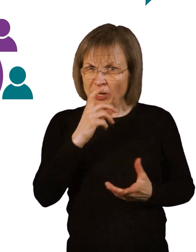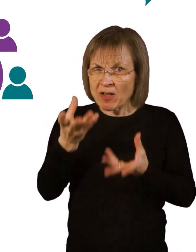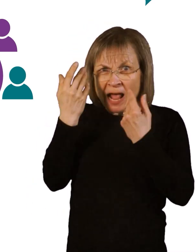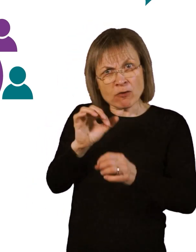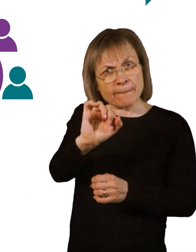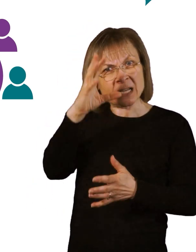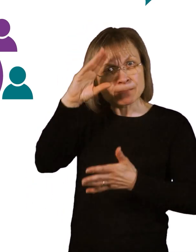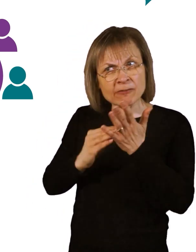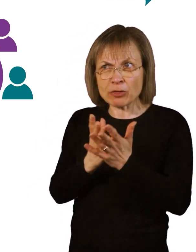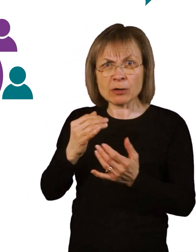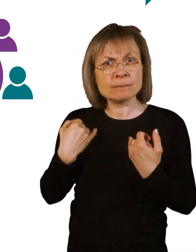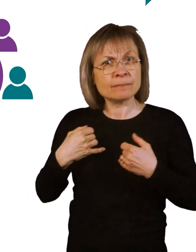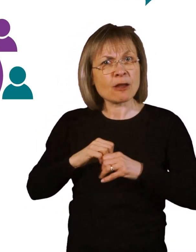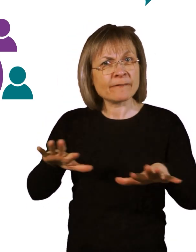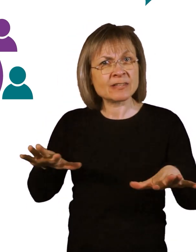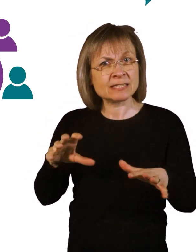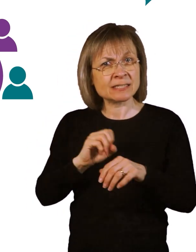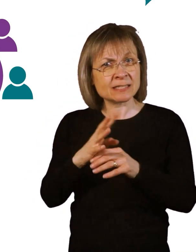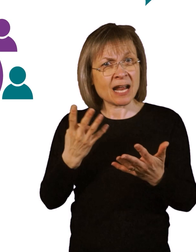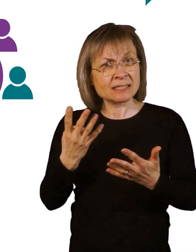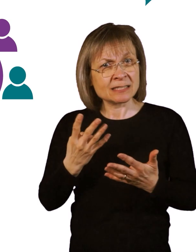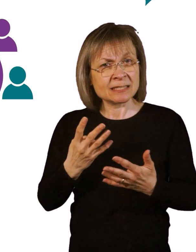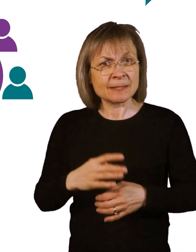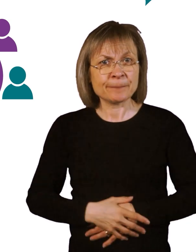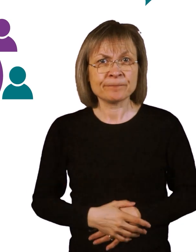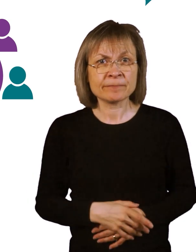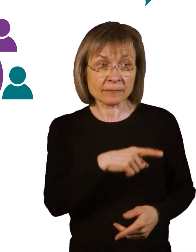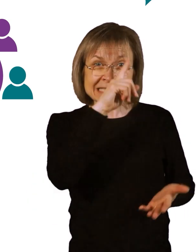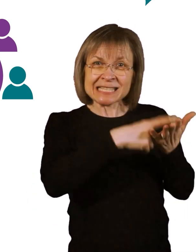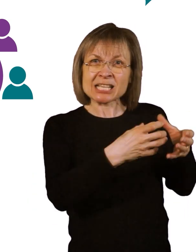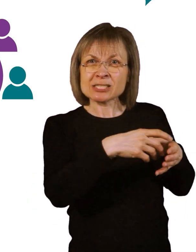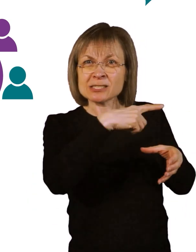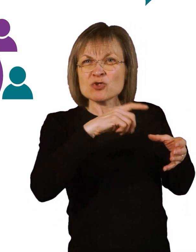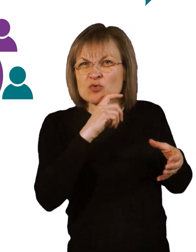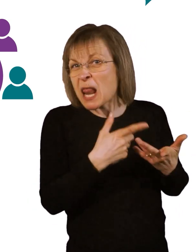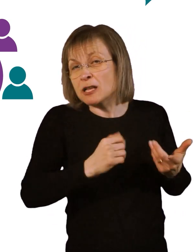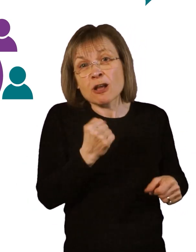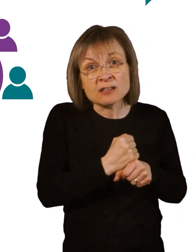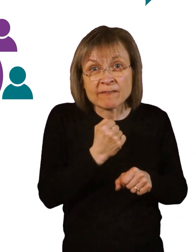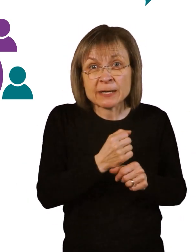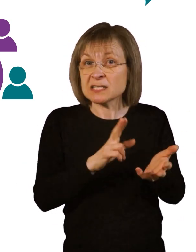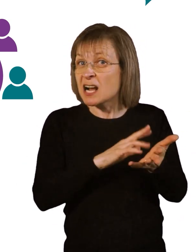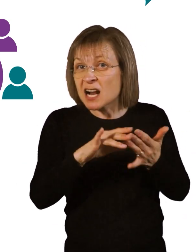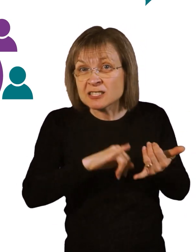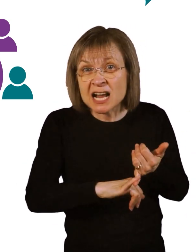could learn from your experiences during the COVID-19 pandemic. Decision makers could include the Scottish Government, the NHS,